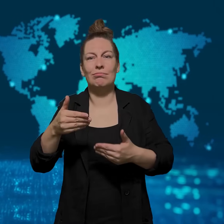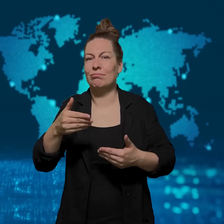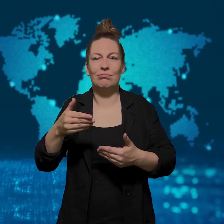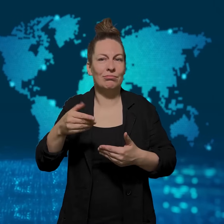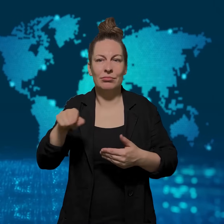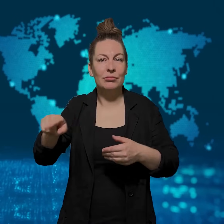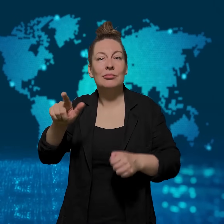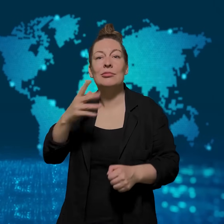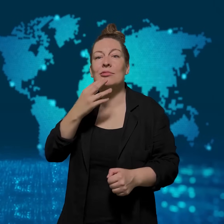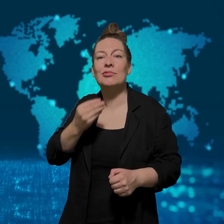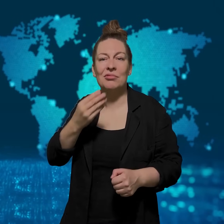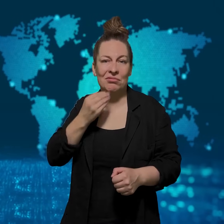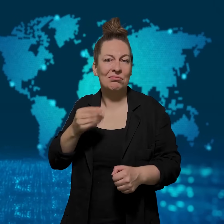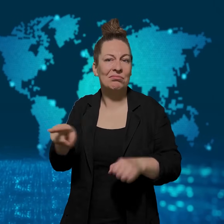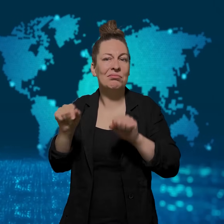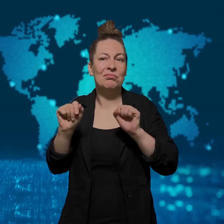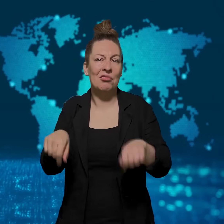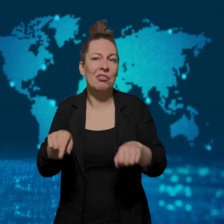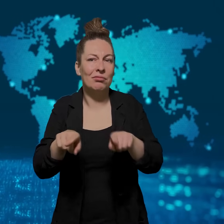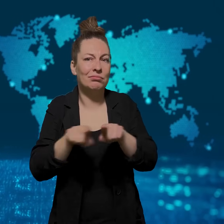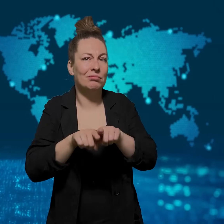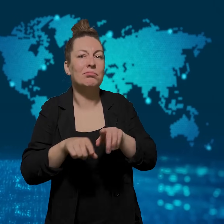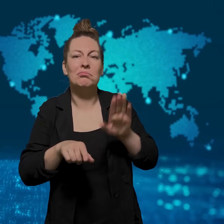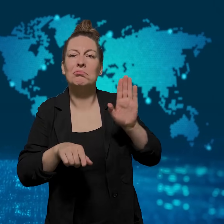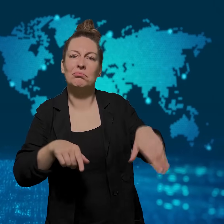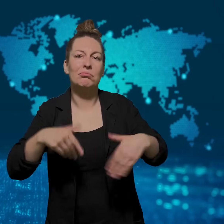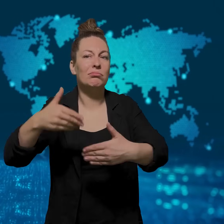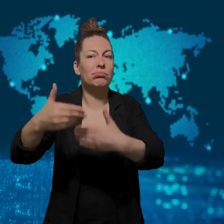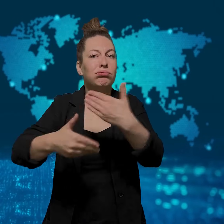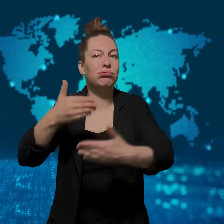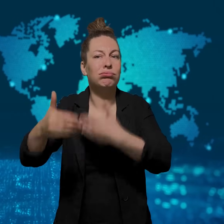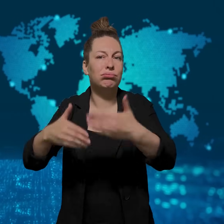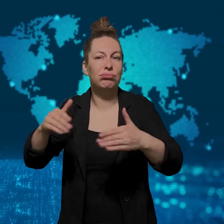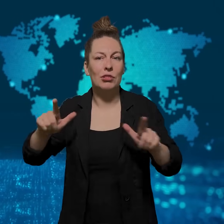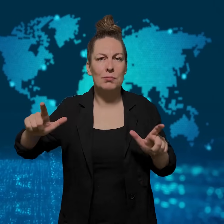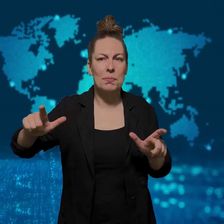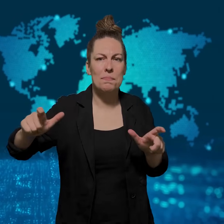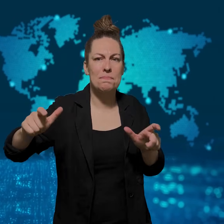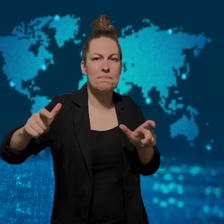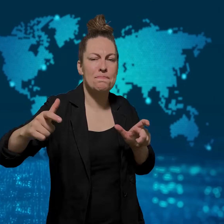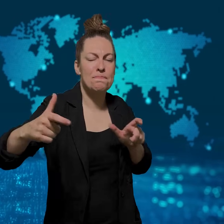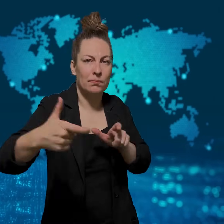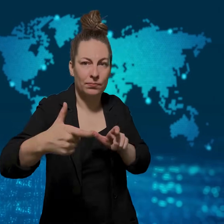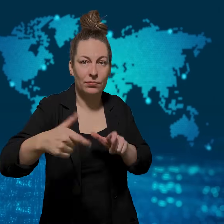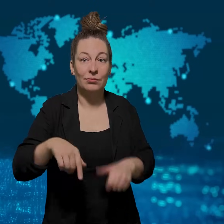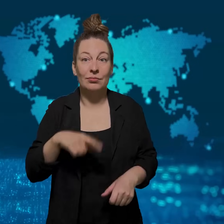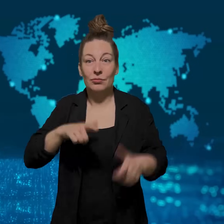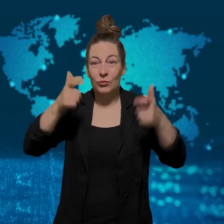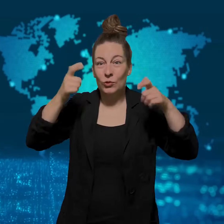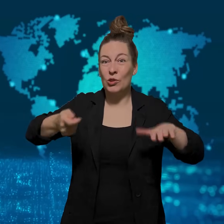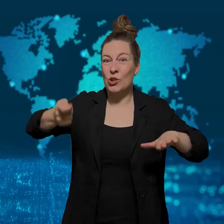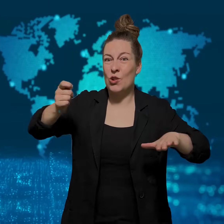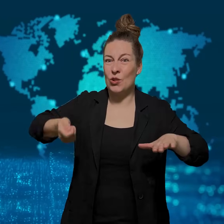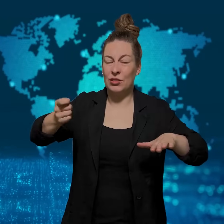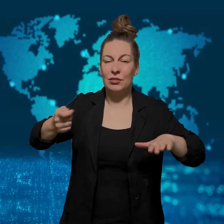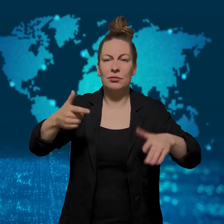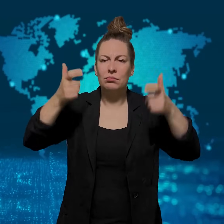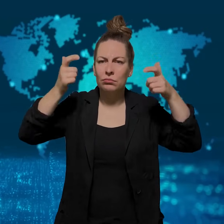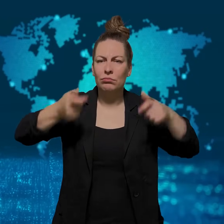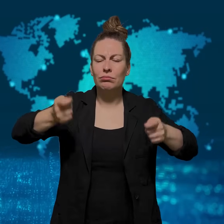Israel's isolation since beginning its invasion of Gaza.